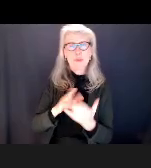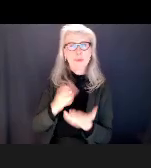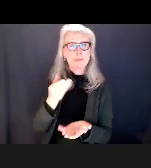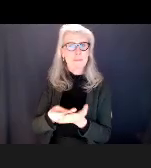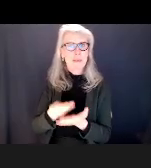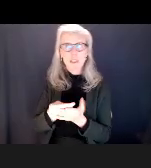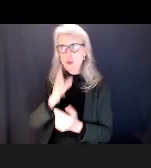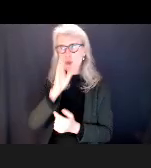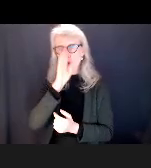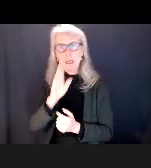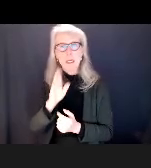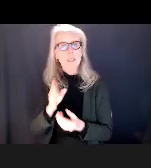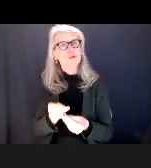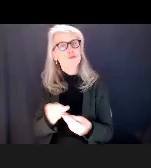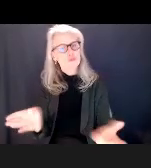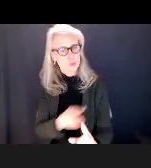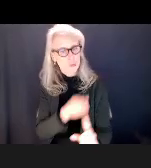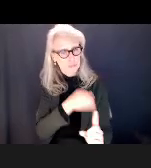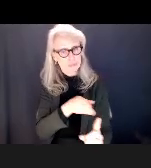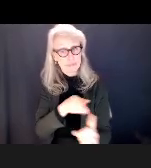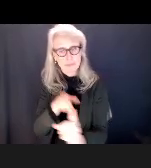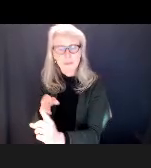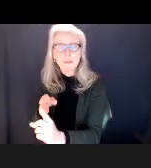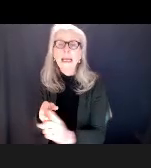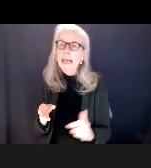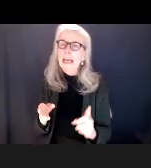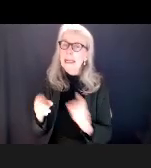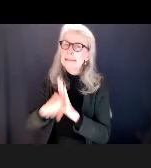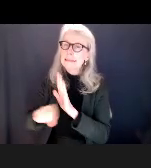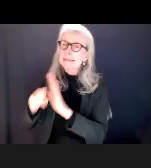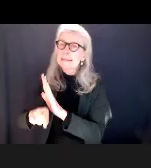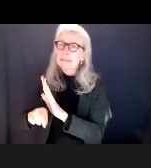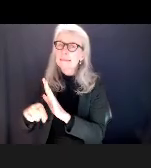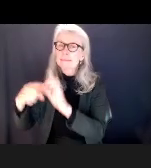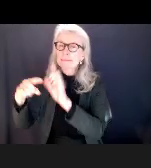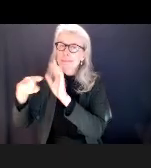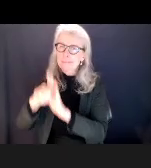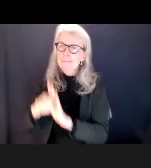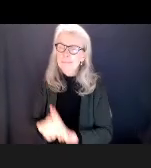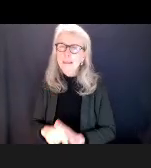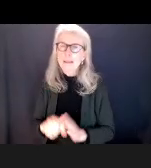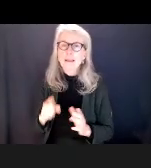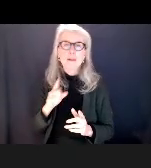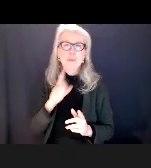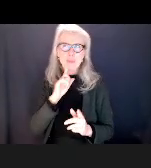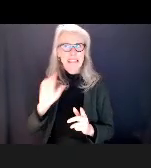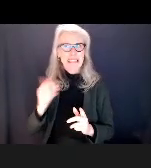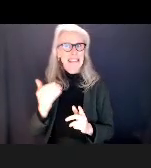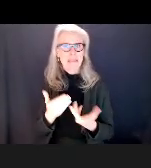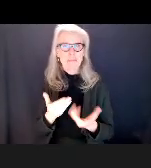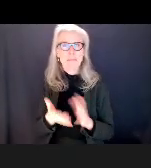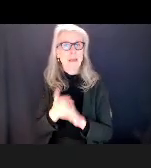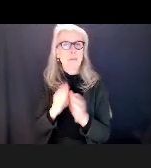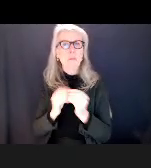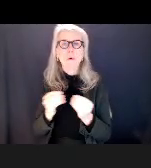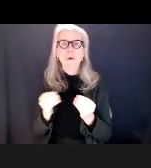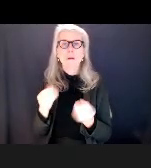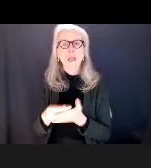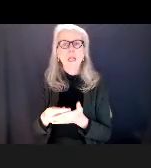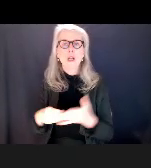been criticized for yielding to an unregulated marketization of disability support services.